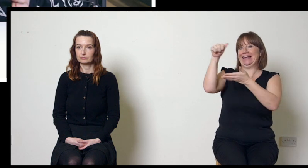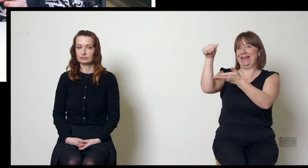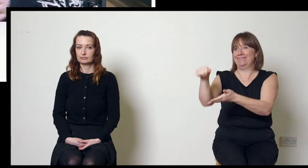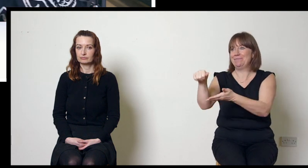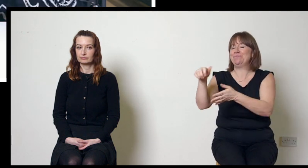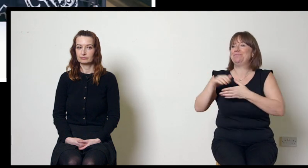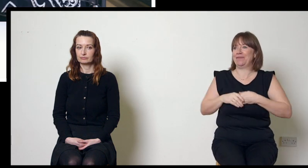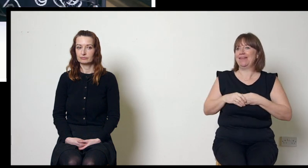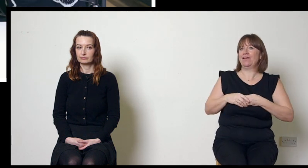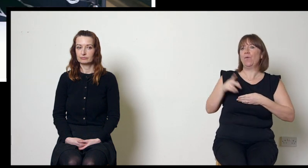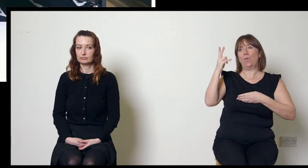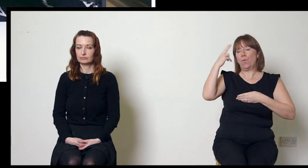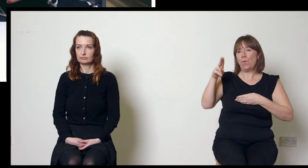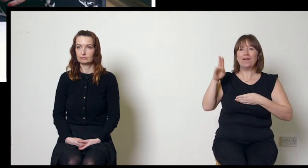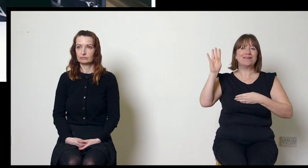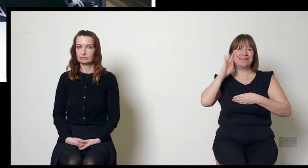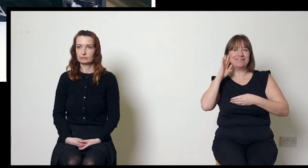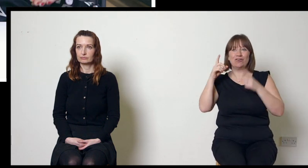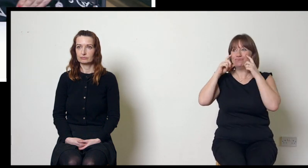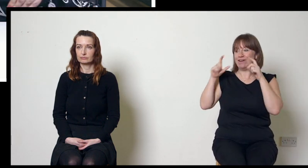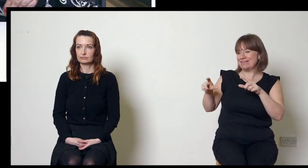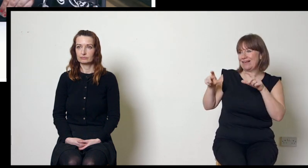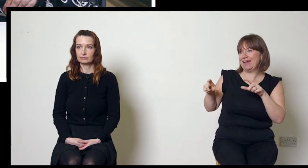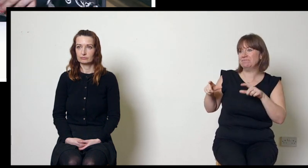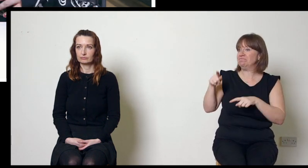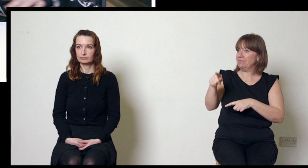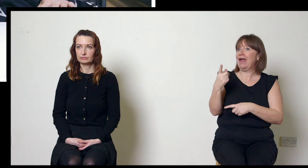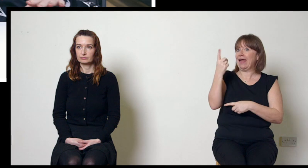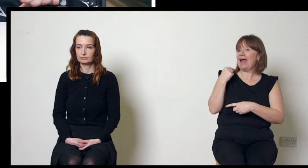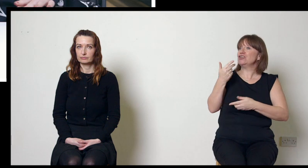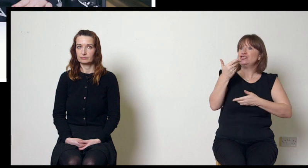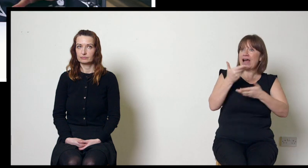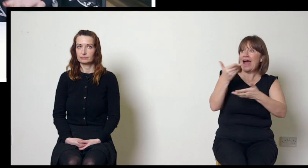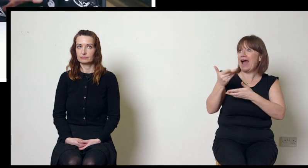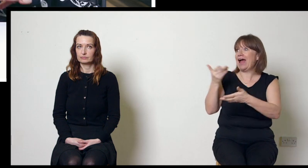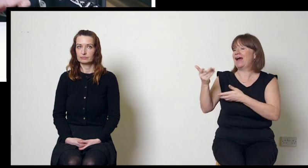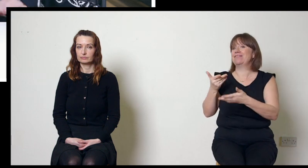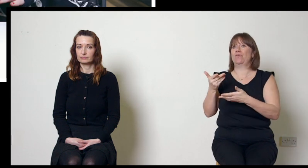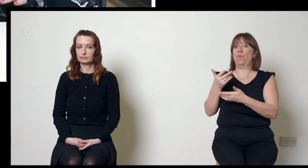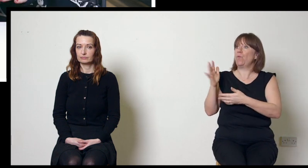which was an ability for him to chat and have conversations with the various partners in the project and individuals that are DDN.